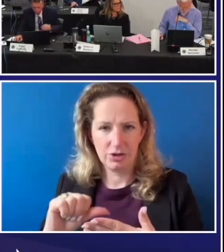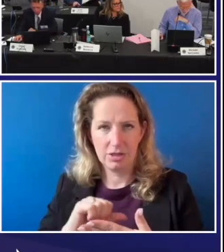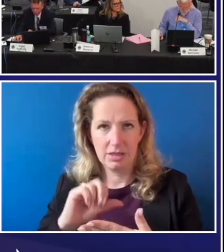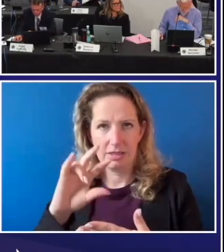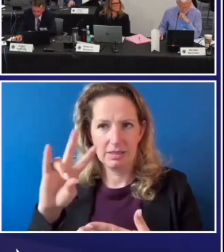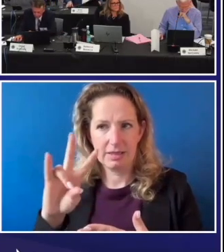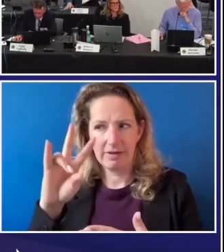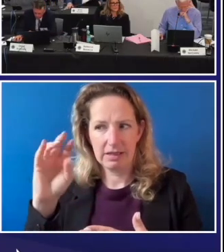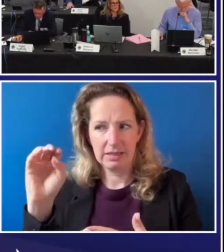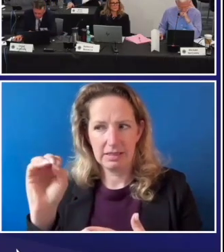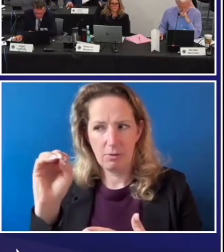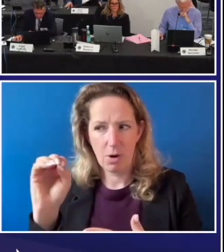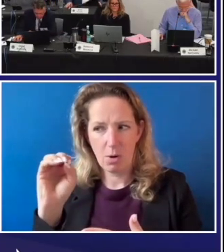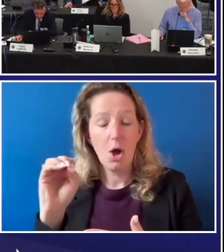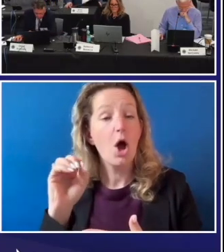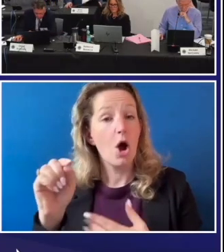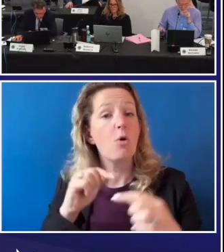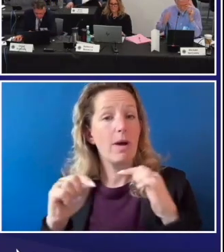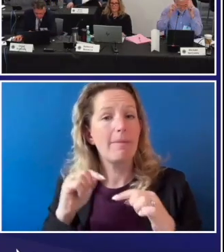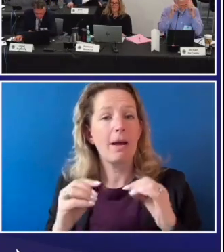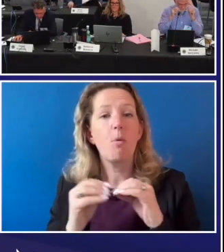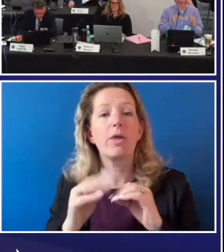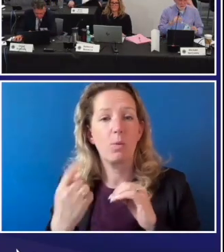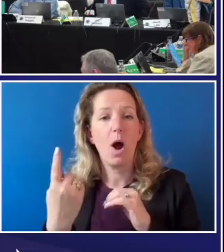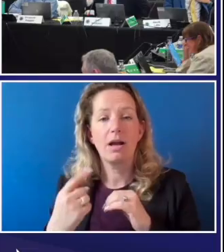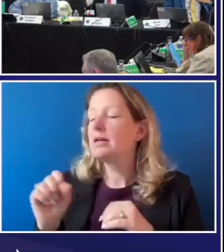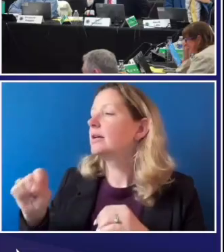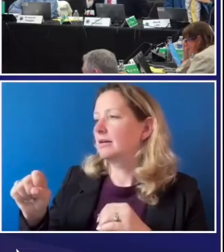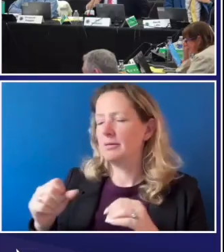Okay, you went back more than one. Okay. We were just having a hard time finding you there.